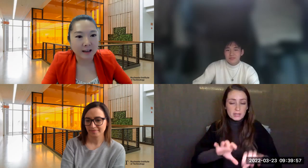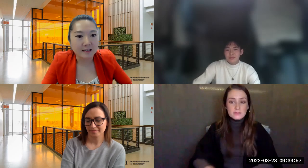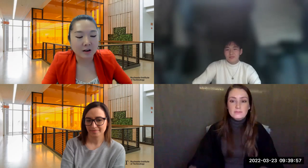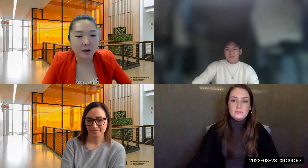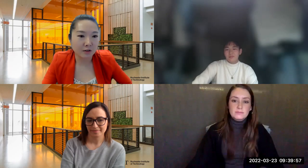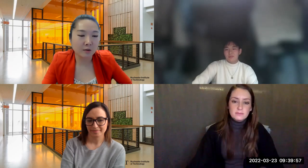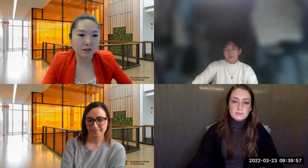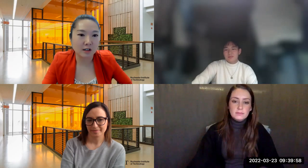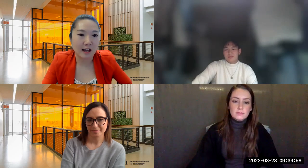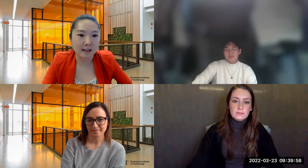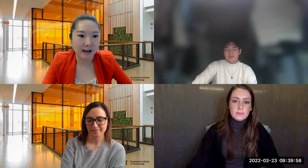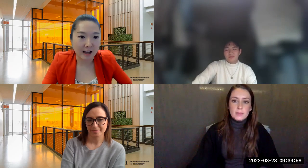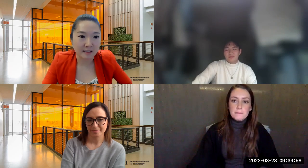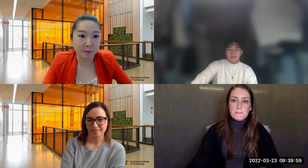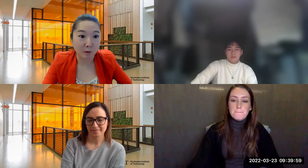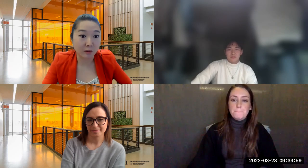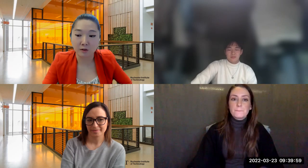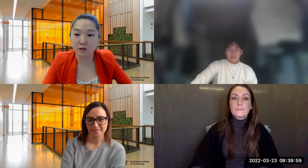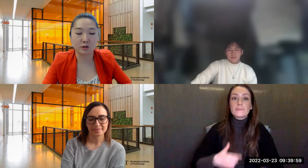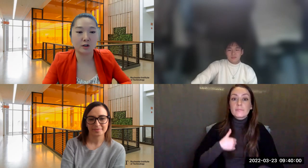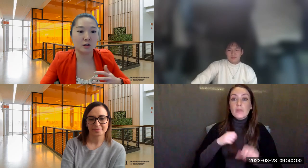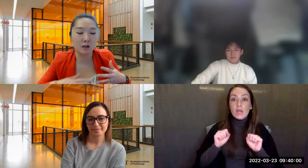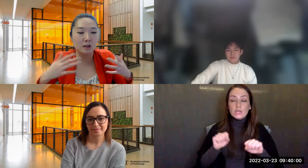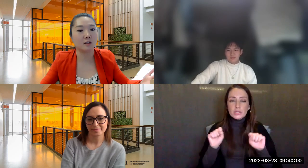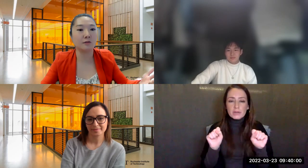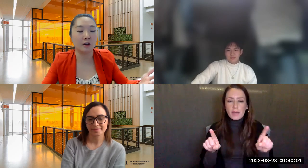I guess another question I could ask both of you because you're in a different.